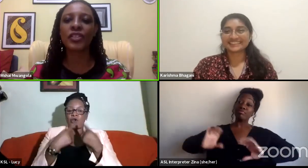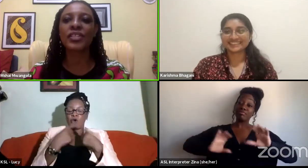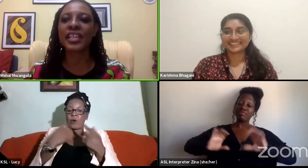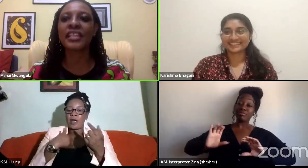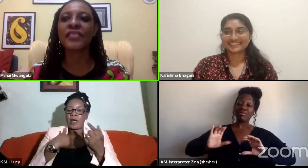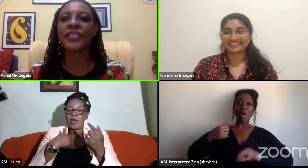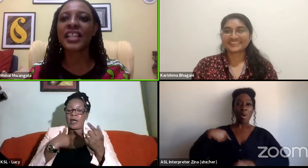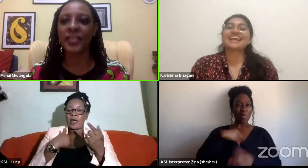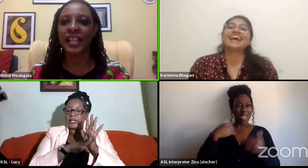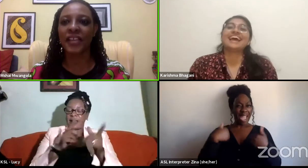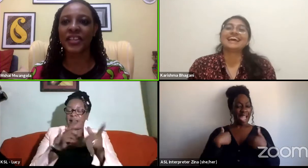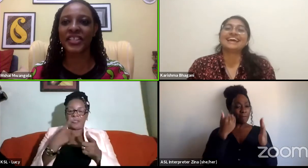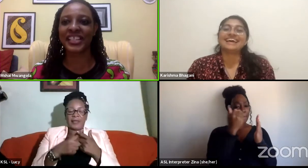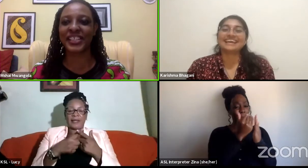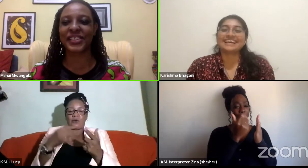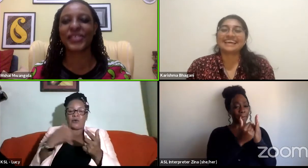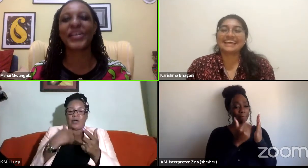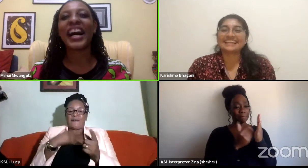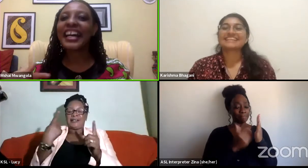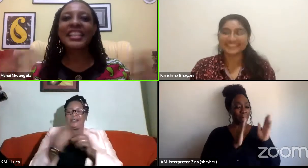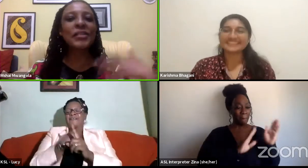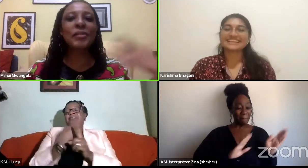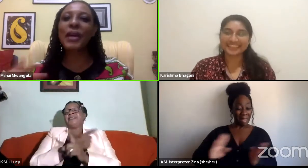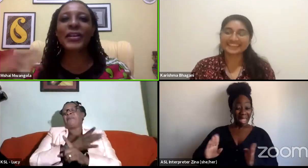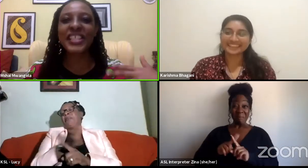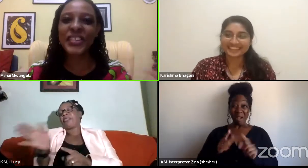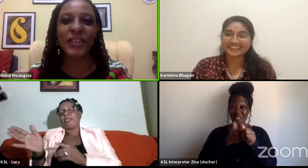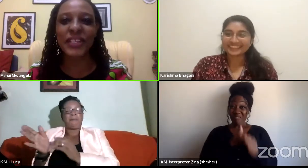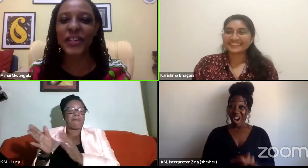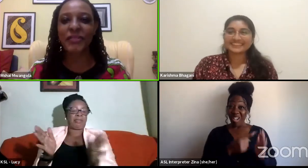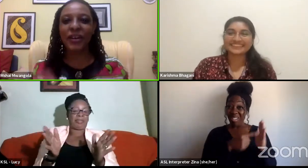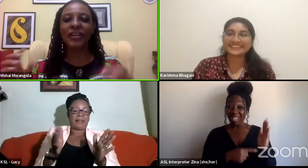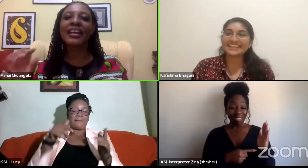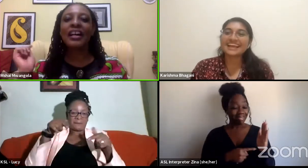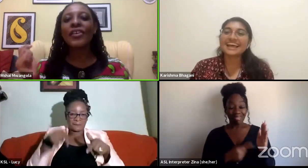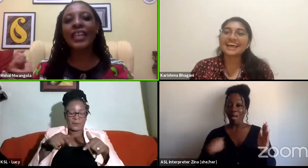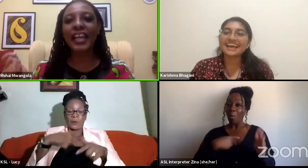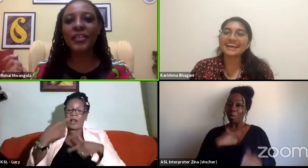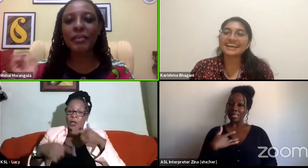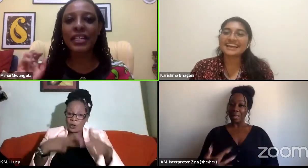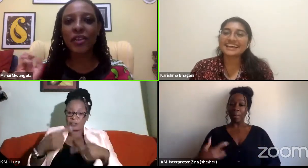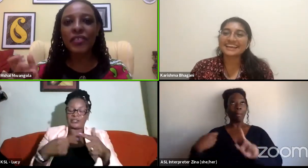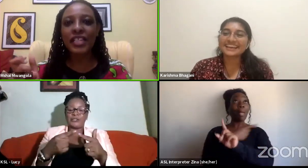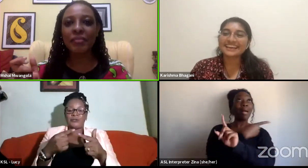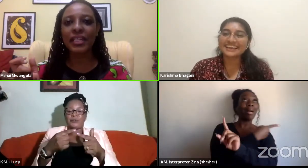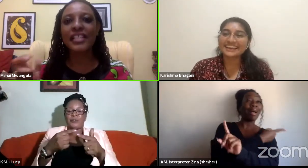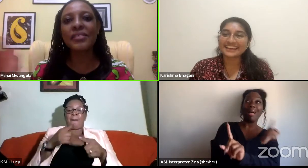into 10 different other directions. So this will be a continuation of our, "Okay, Karishma, let's talk for 10 minutes,"